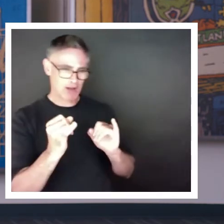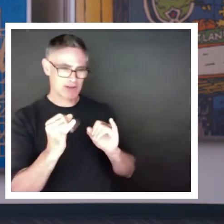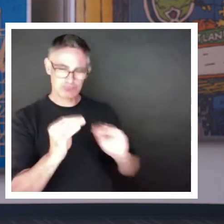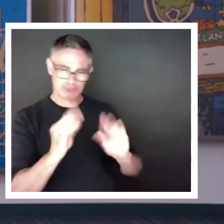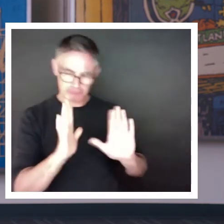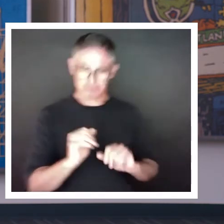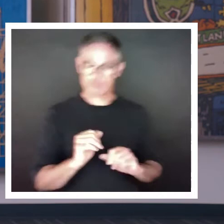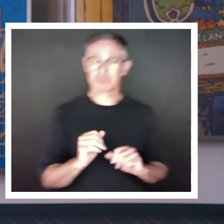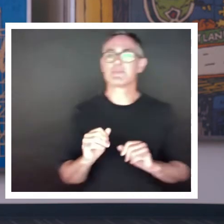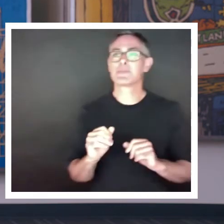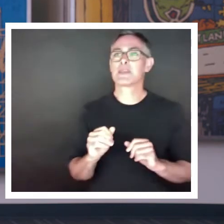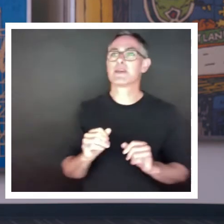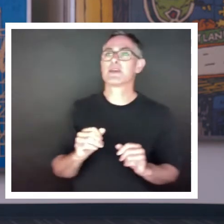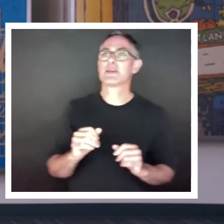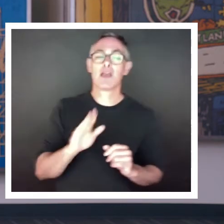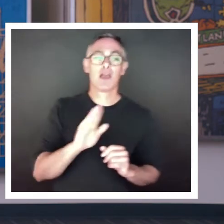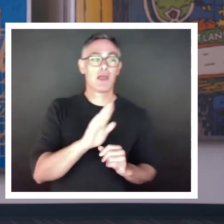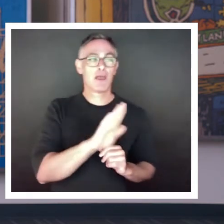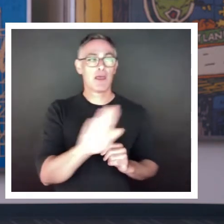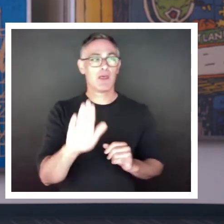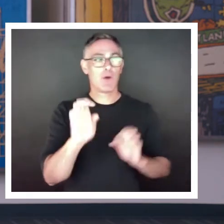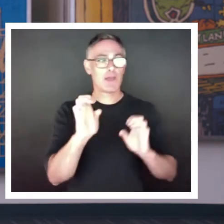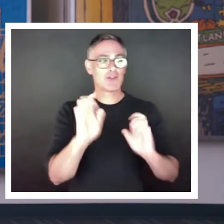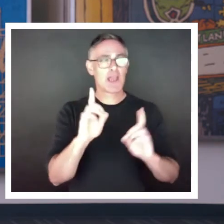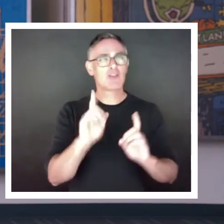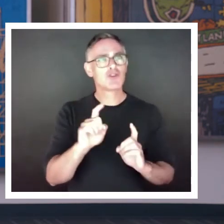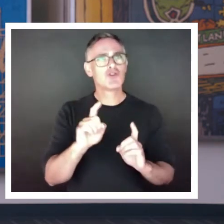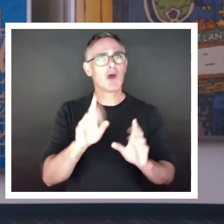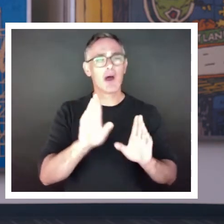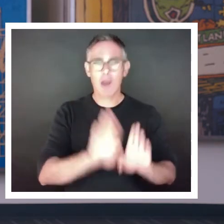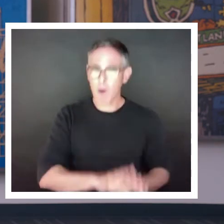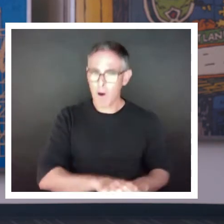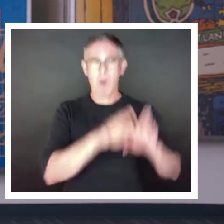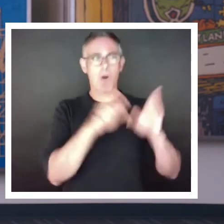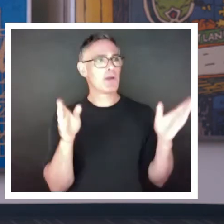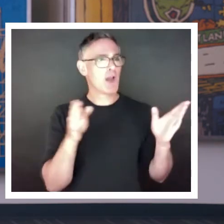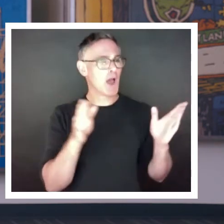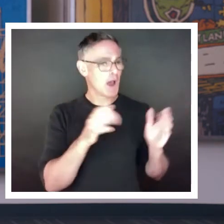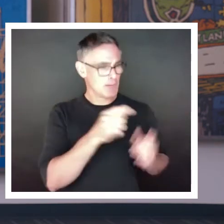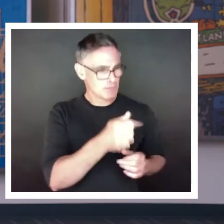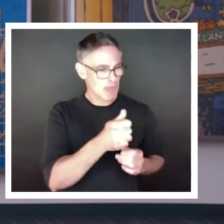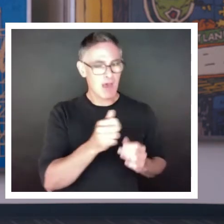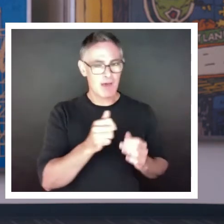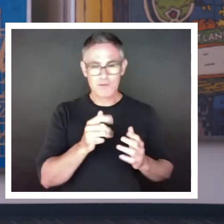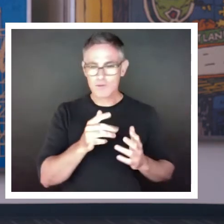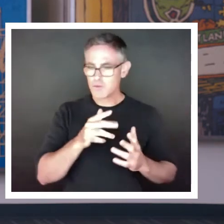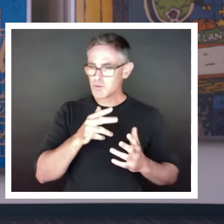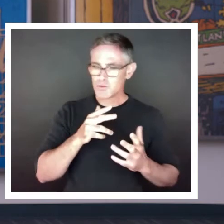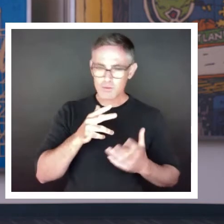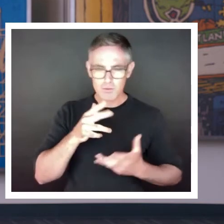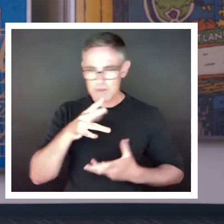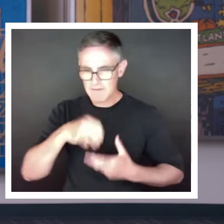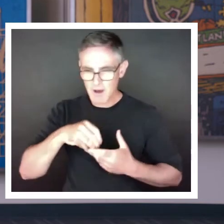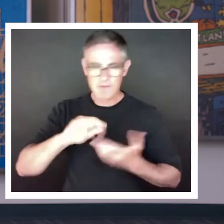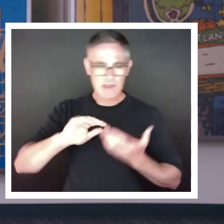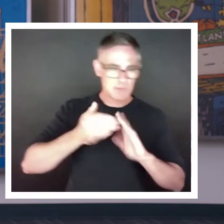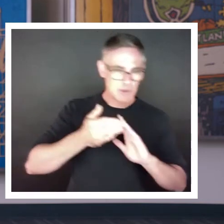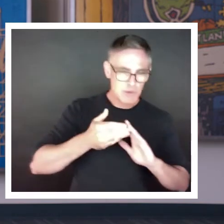Your education should open you up to walk with, listen with, be in community with your fellow humans,